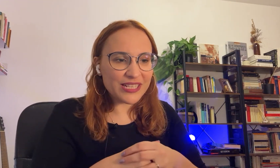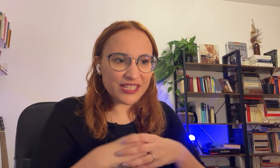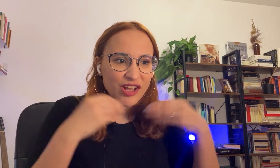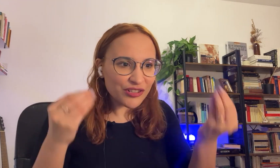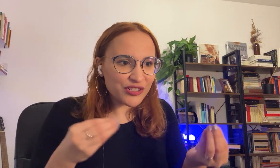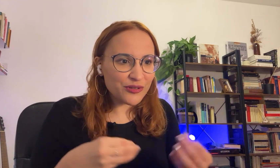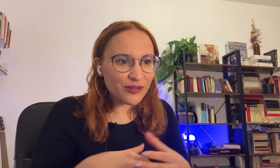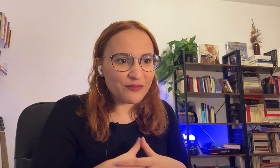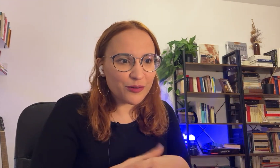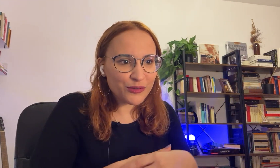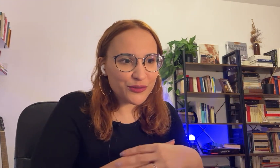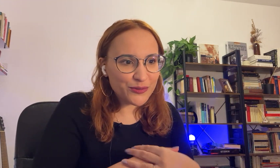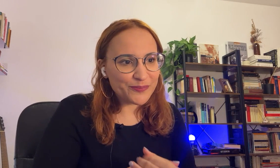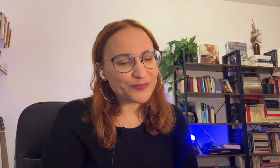Any technology you're looking forward to?